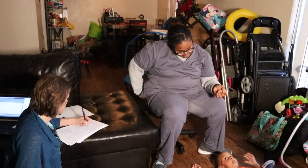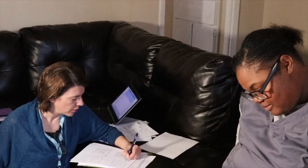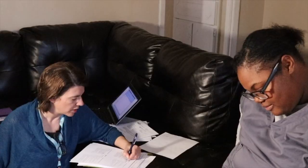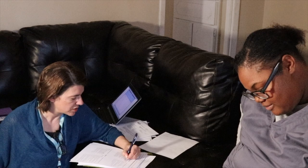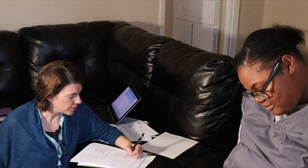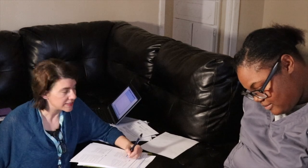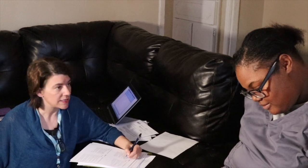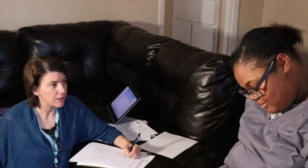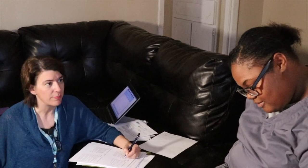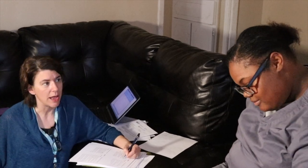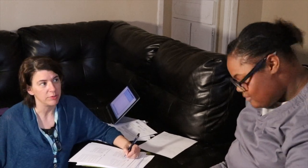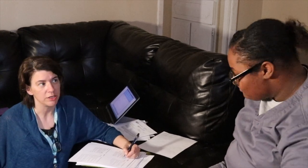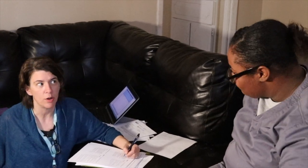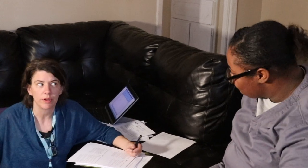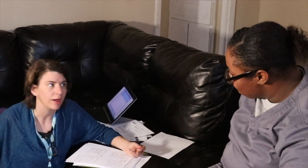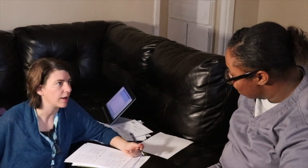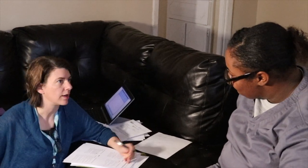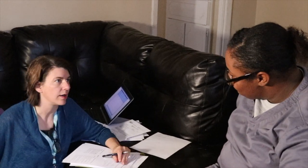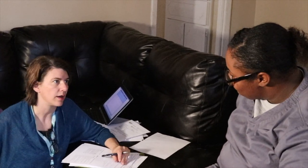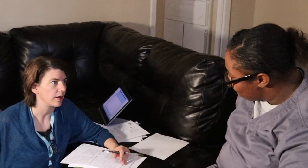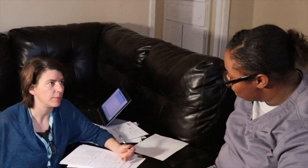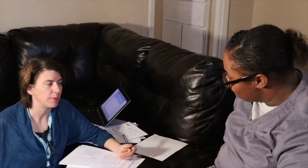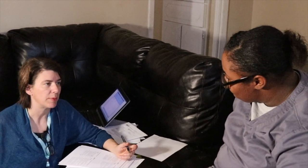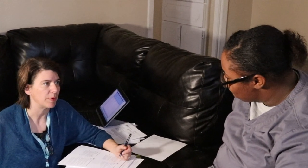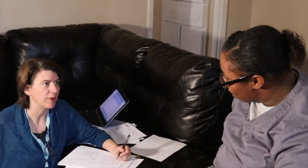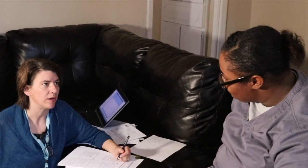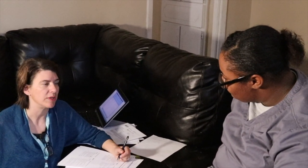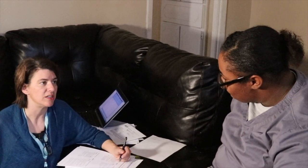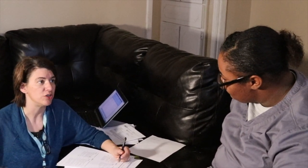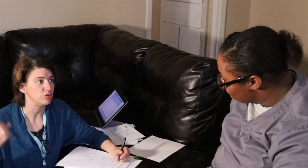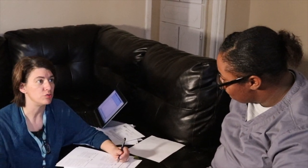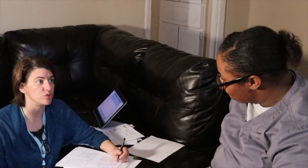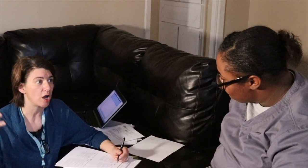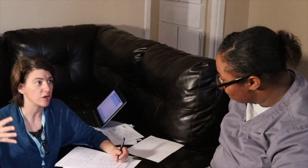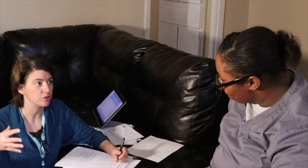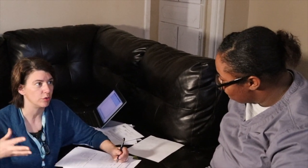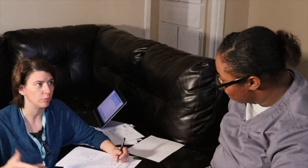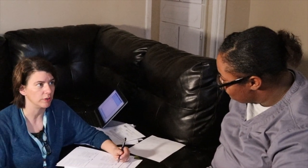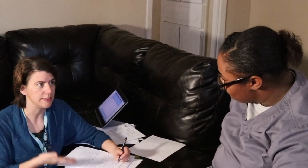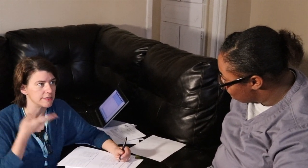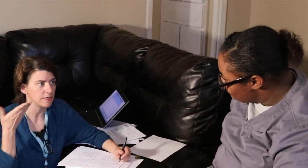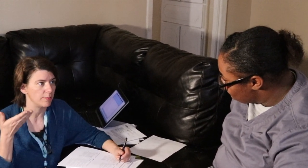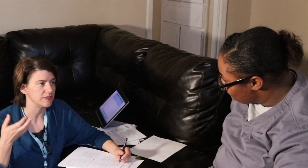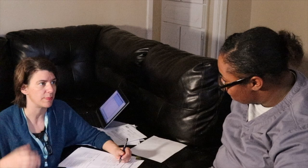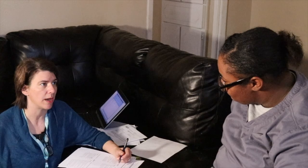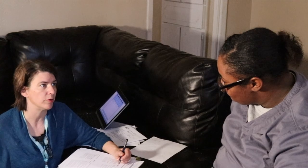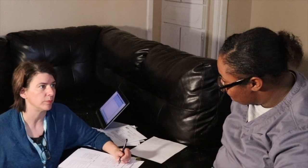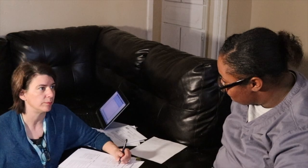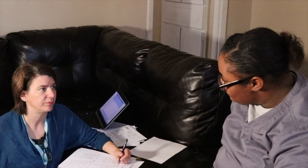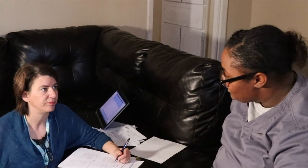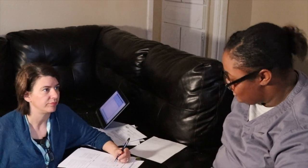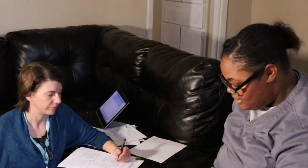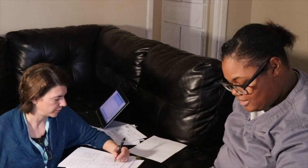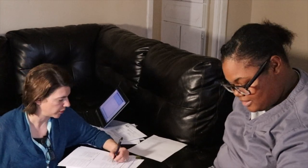So he is sitting there babbling going "ga ga ga ma ma ma" and you talk to him. Will he stop his babble? Yes.